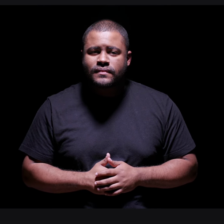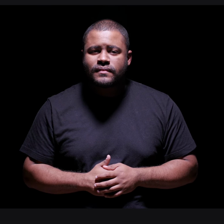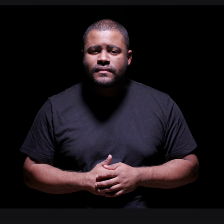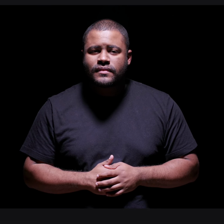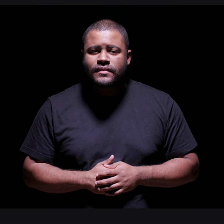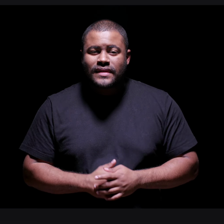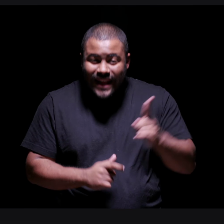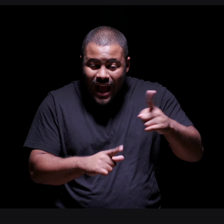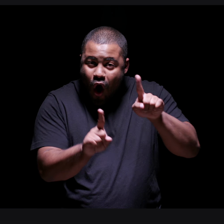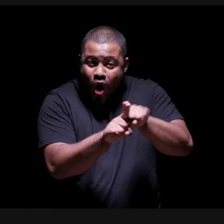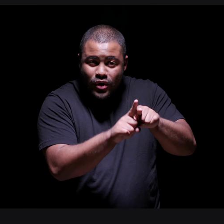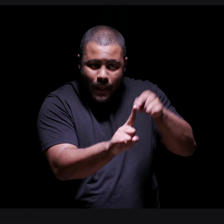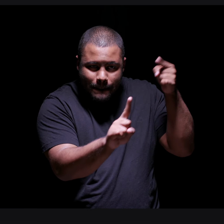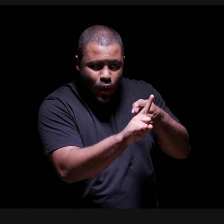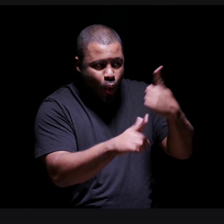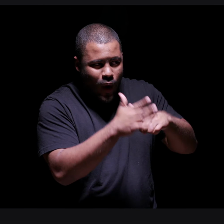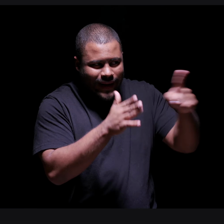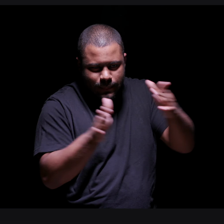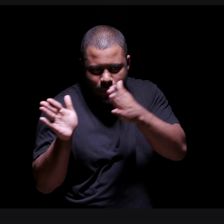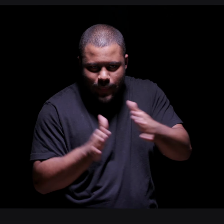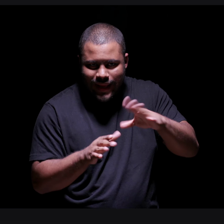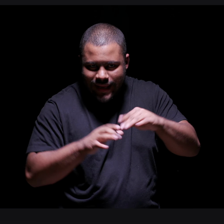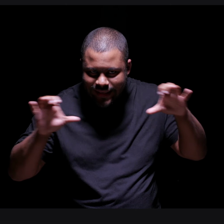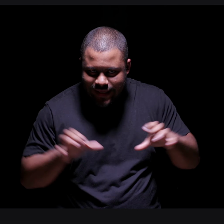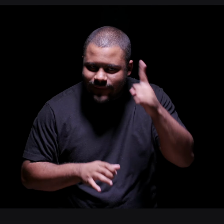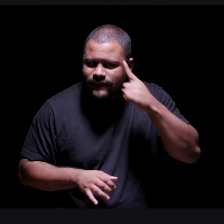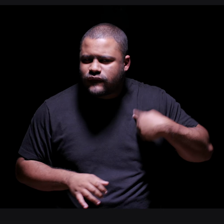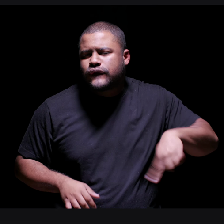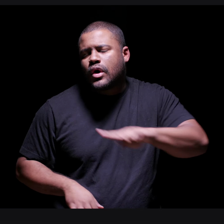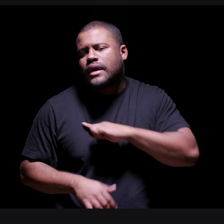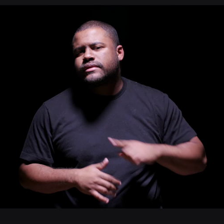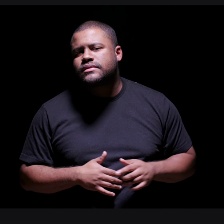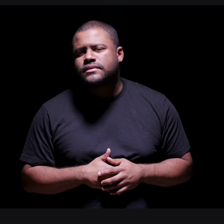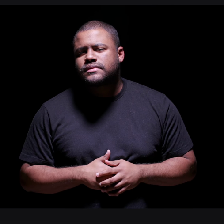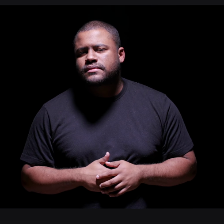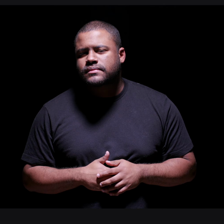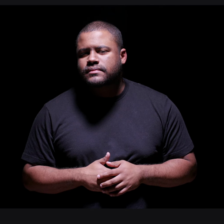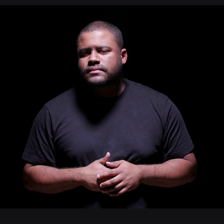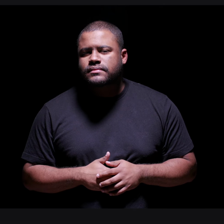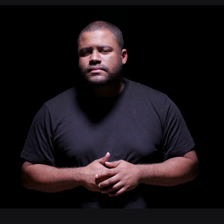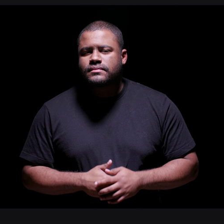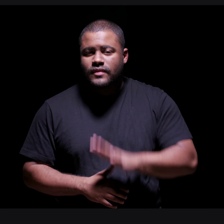they also pointed forward to prepare us for what he ultimately did.